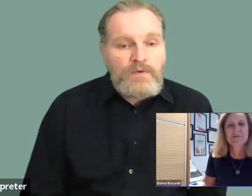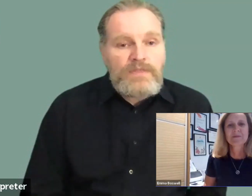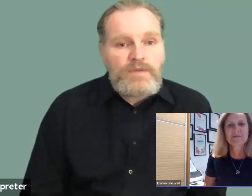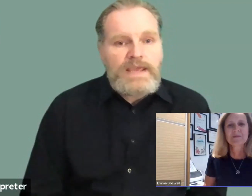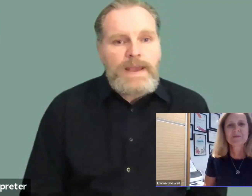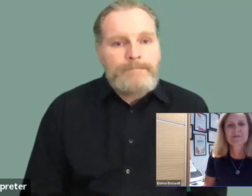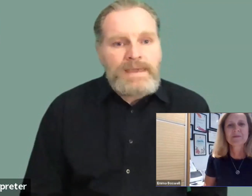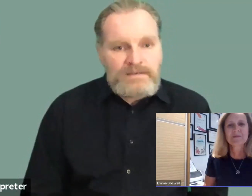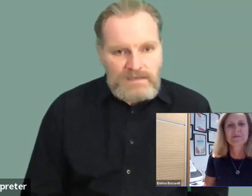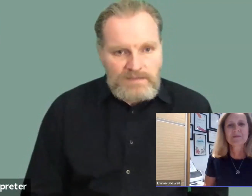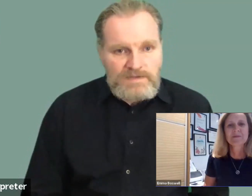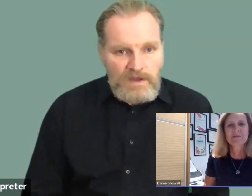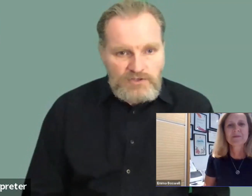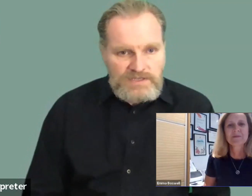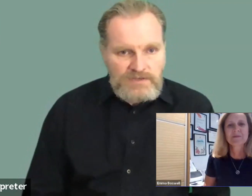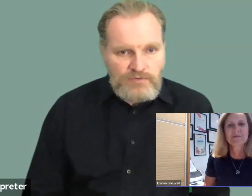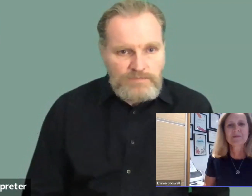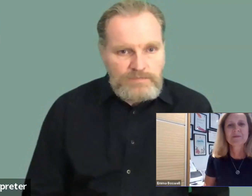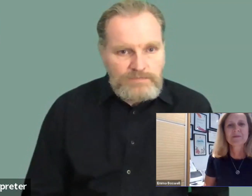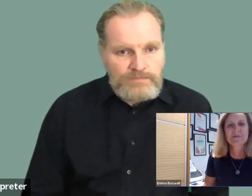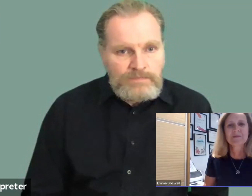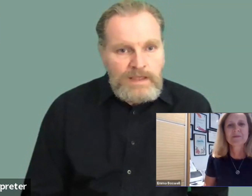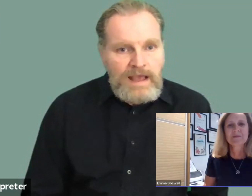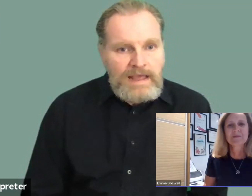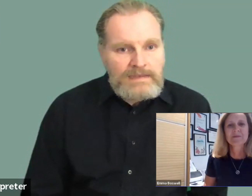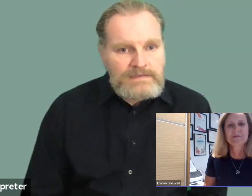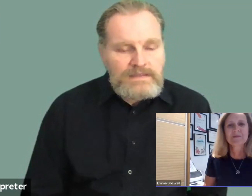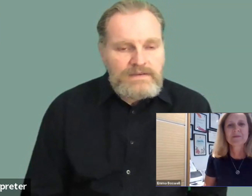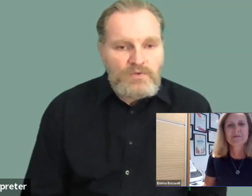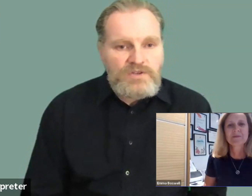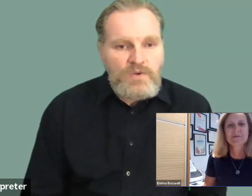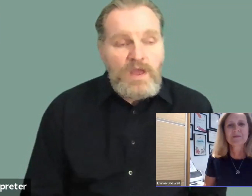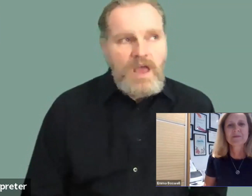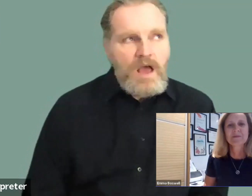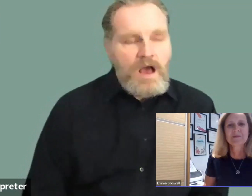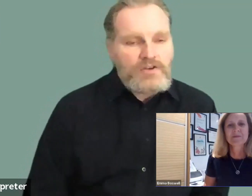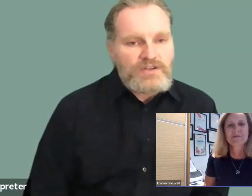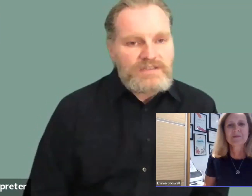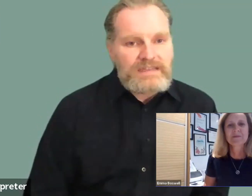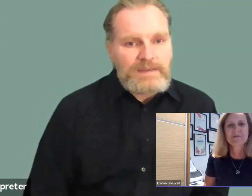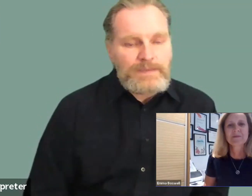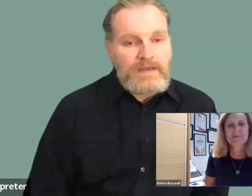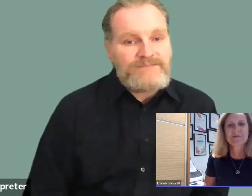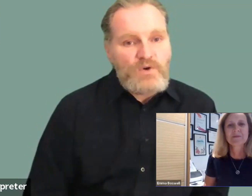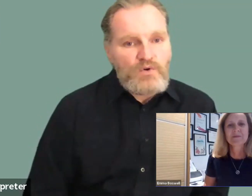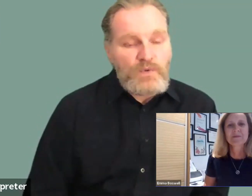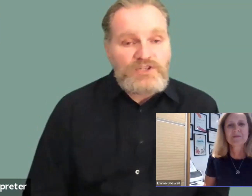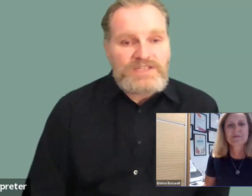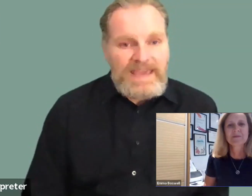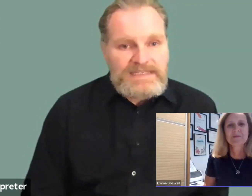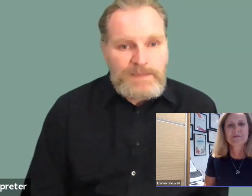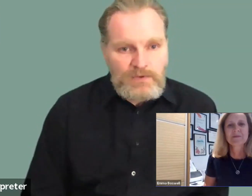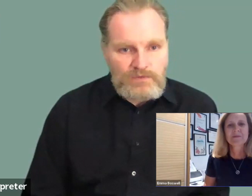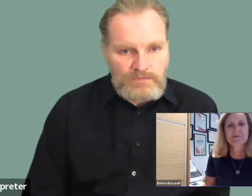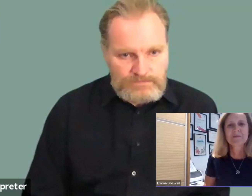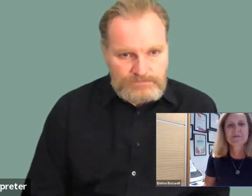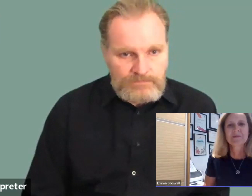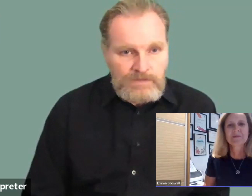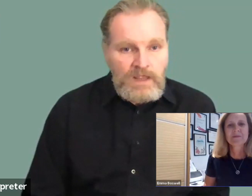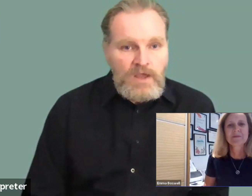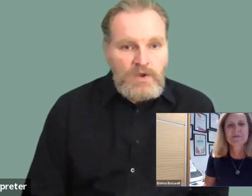There are three main types of Usher syndrome. And there's also Usher type 4, which is atypical.